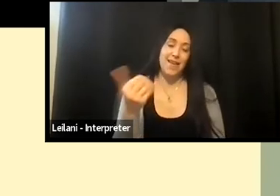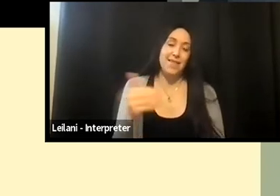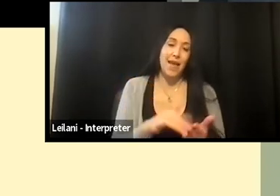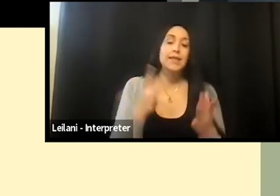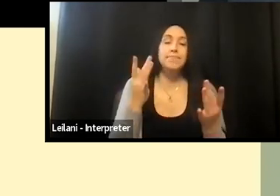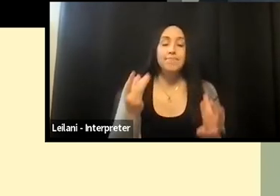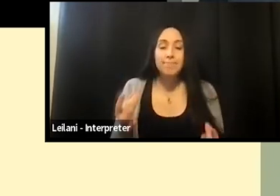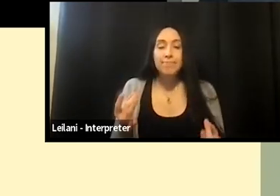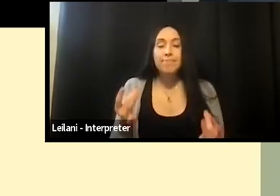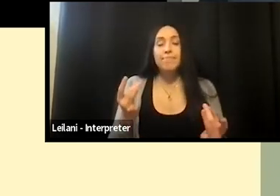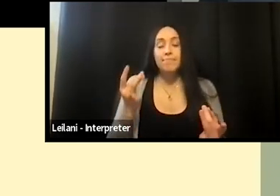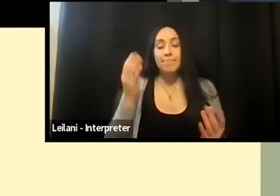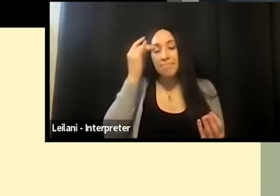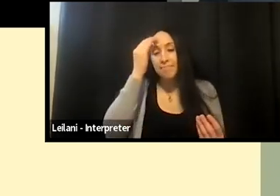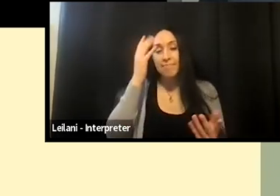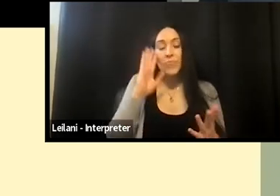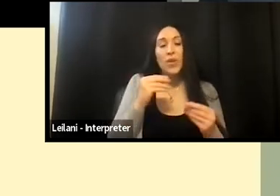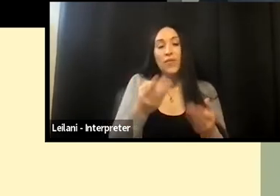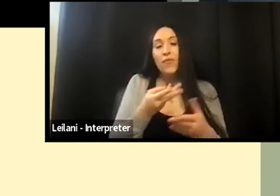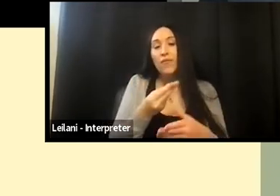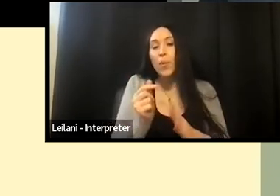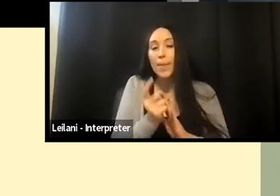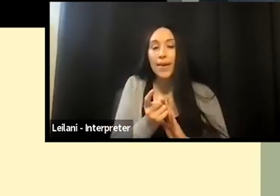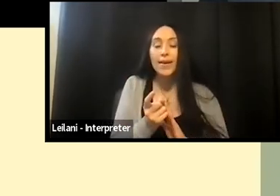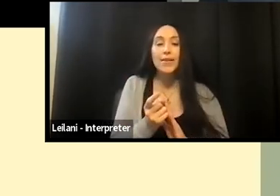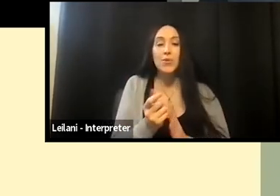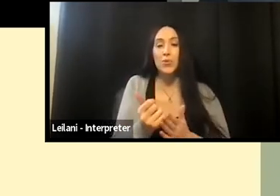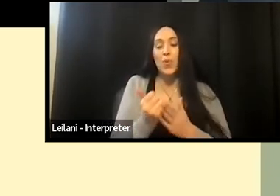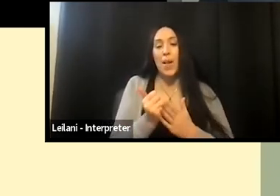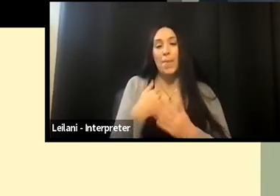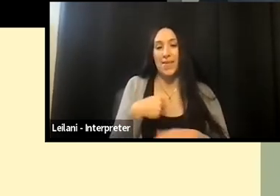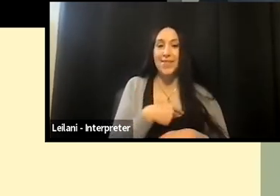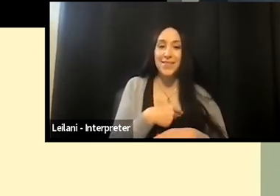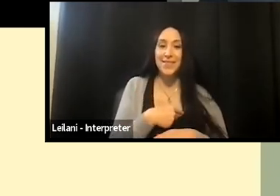Beyssa, I'm gonna give you a few minutes to help us. All right. Thank you.